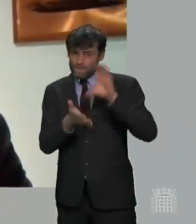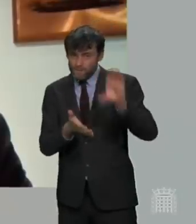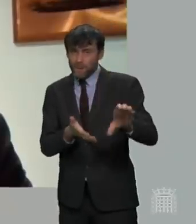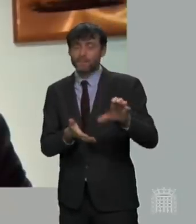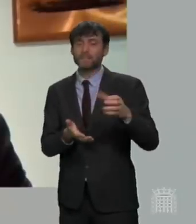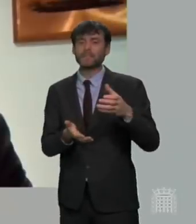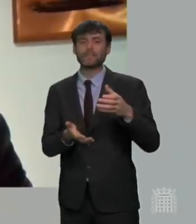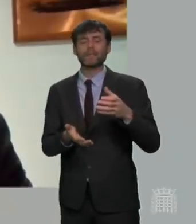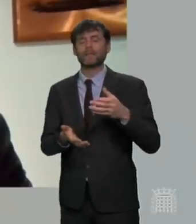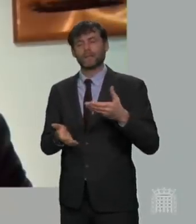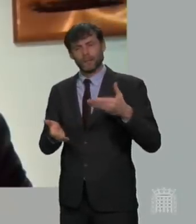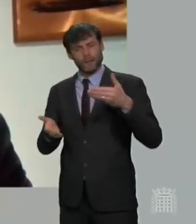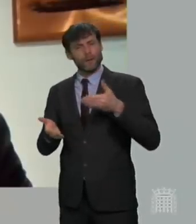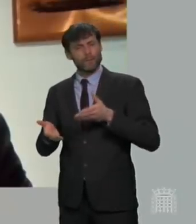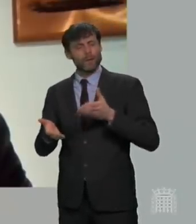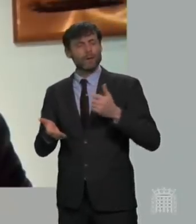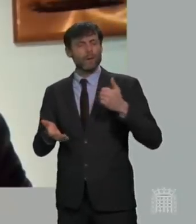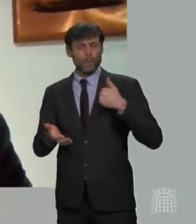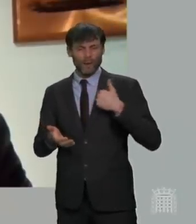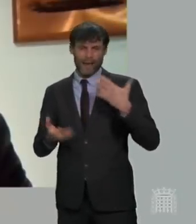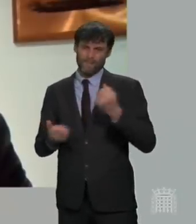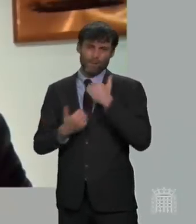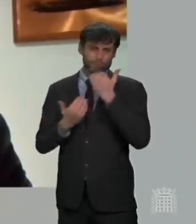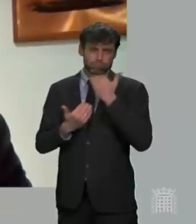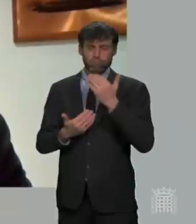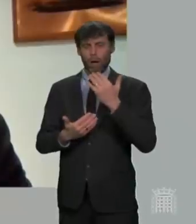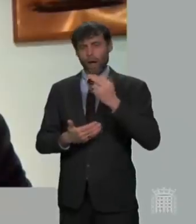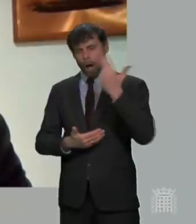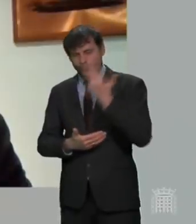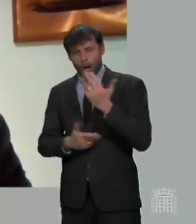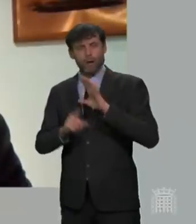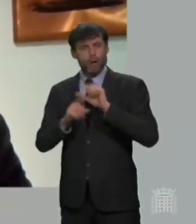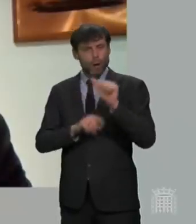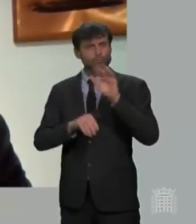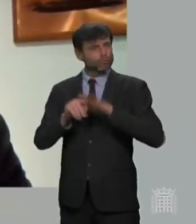but by our outstanding culture and sport sectors while they are unable to reopen